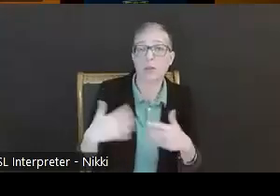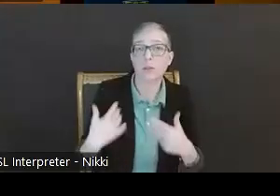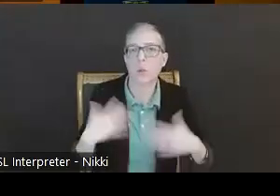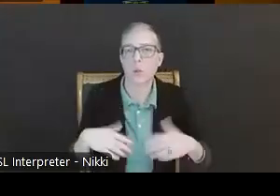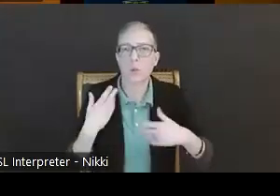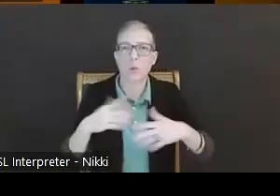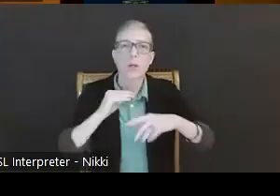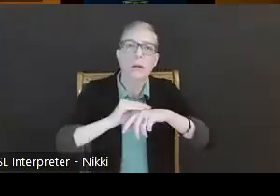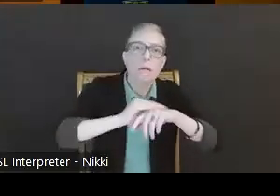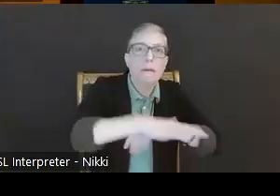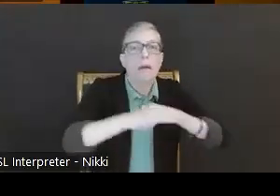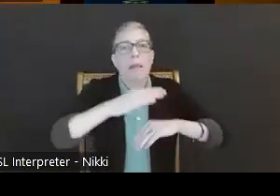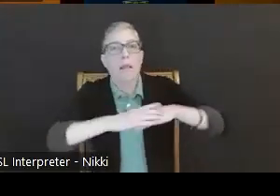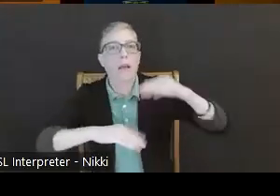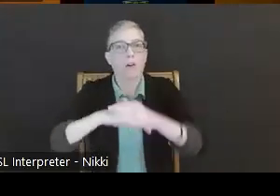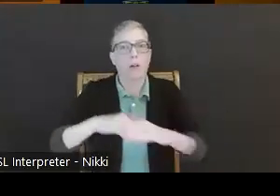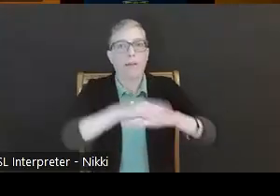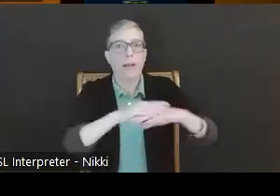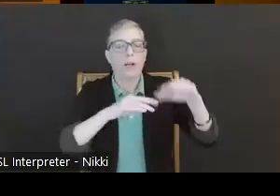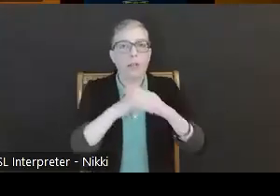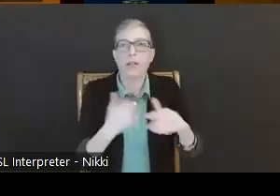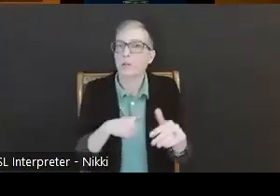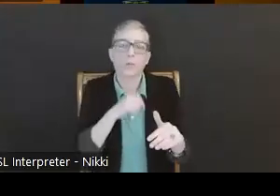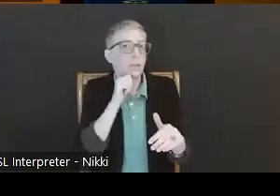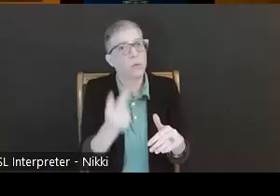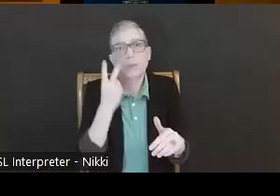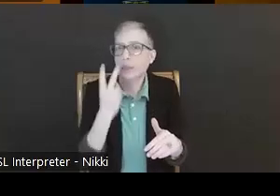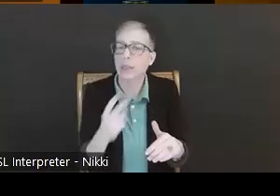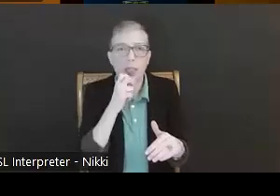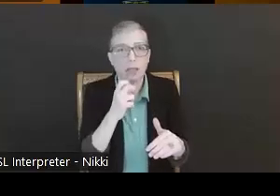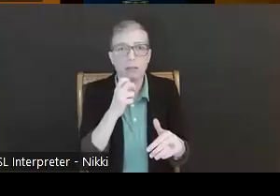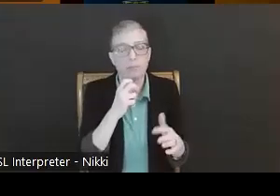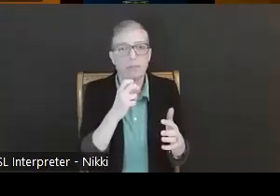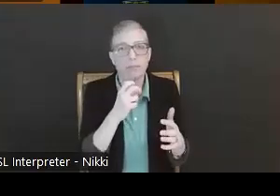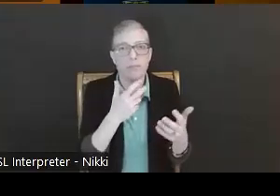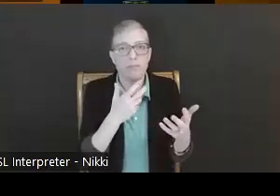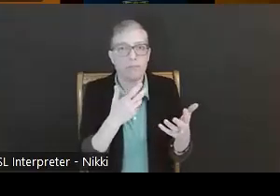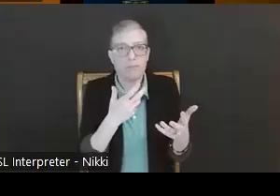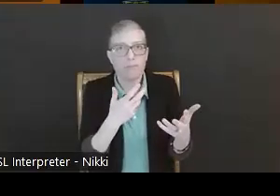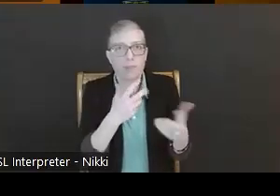see that people are managing uh when we're working with them from a mental health perspective um and